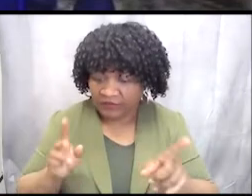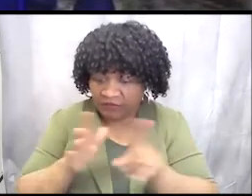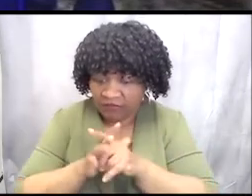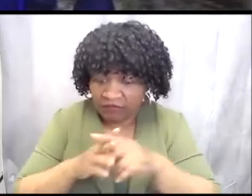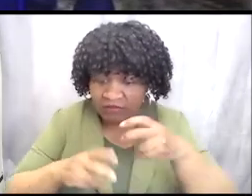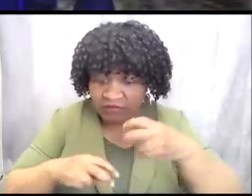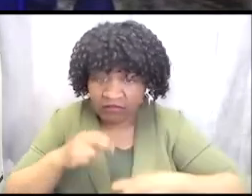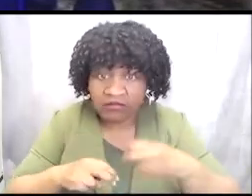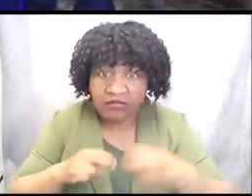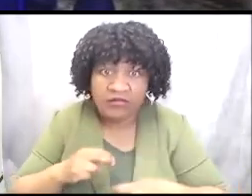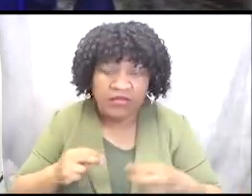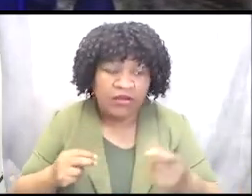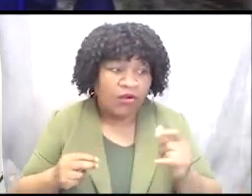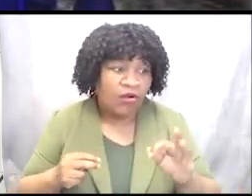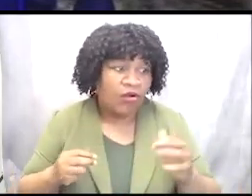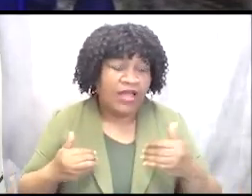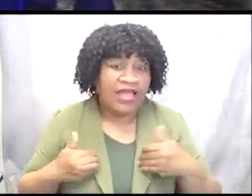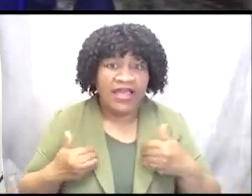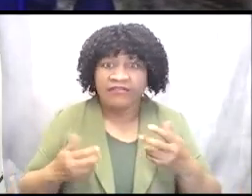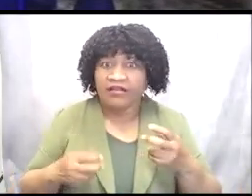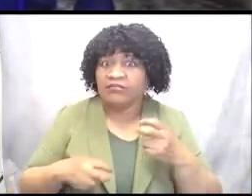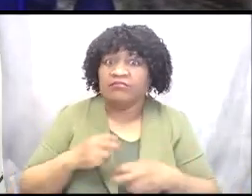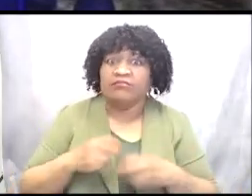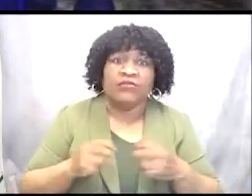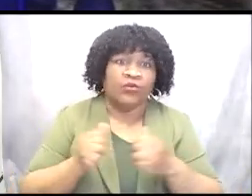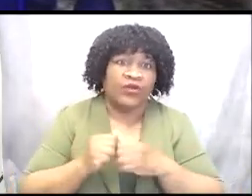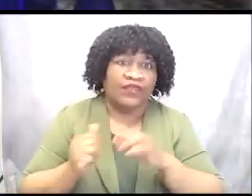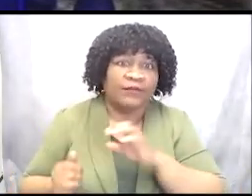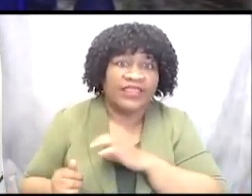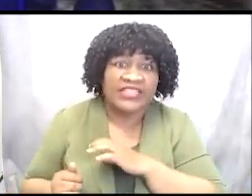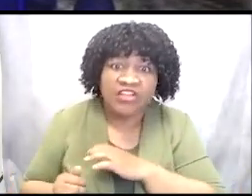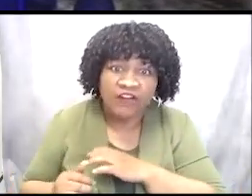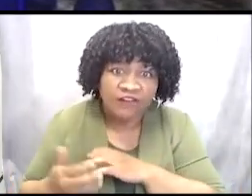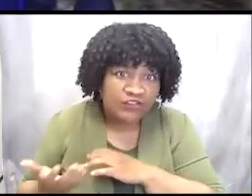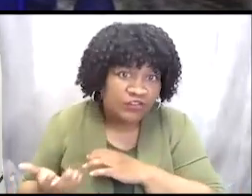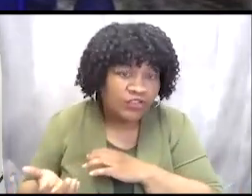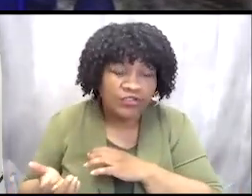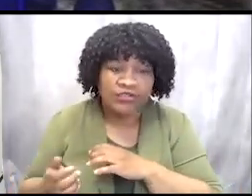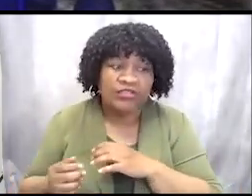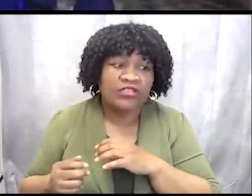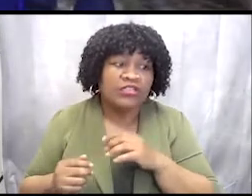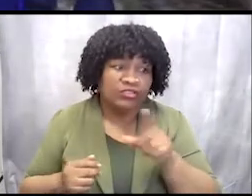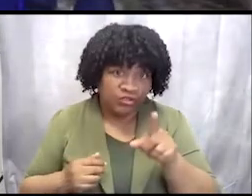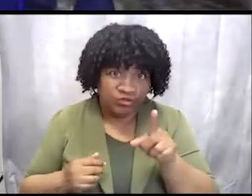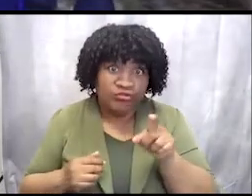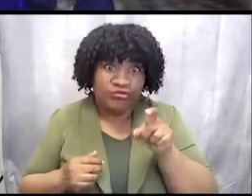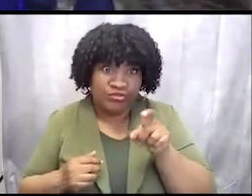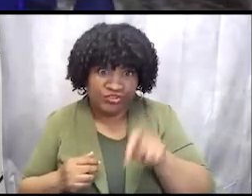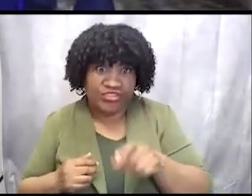or comes into any form of confrontation with a police officer, you should know who they are,